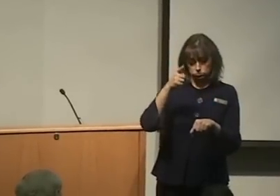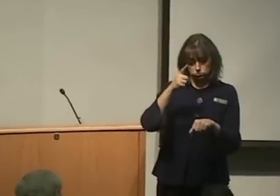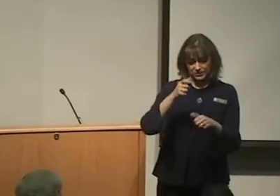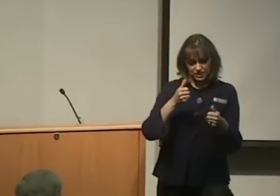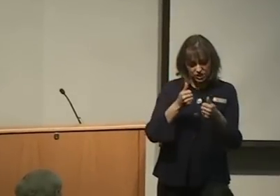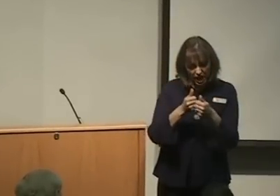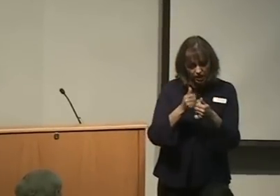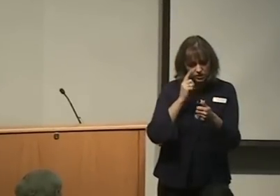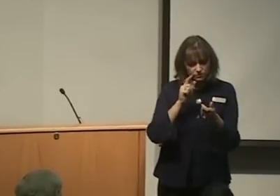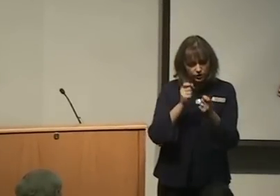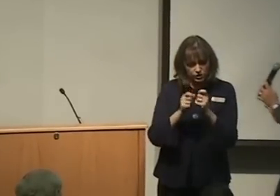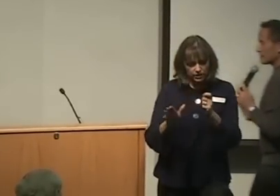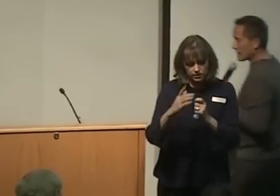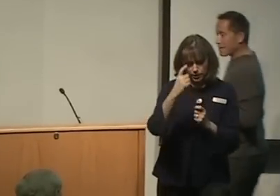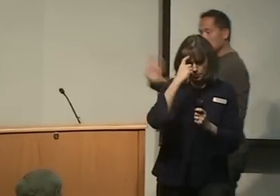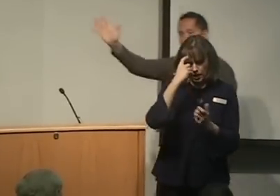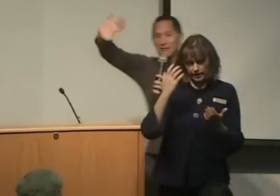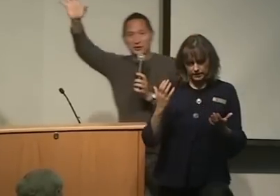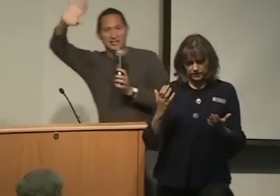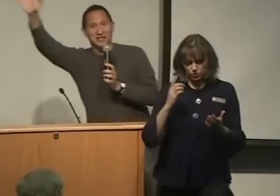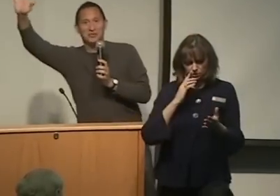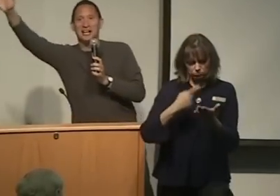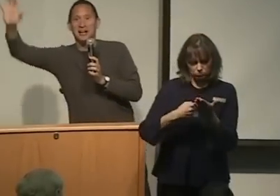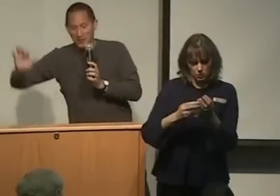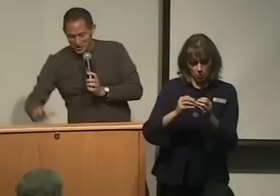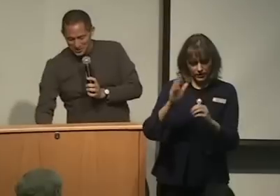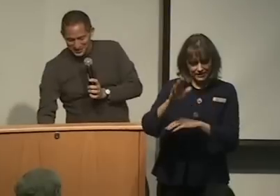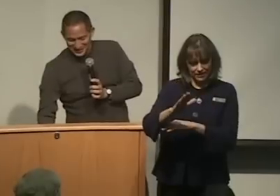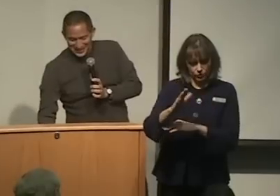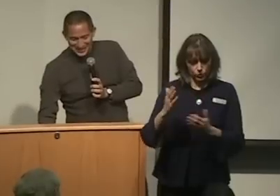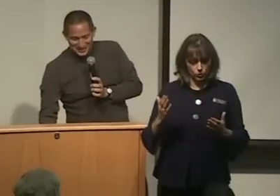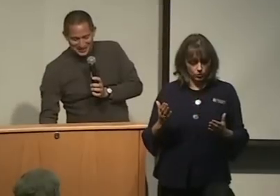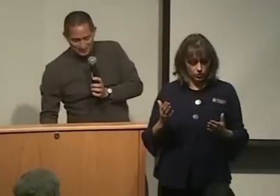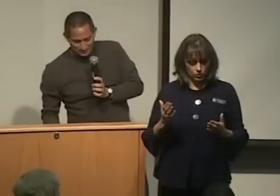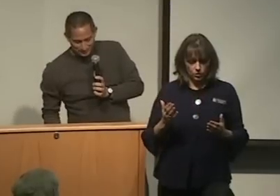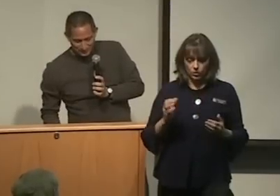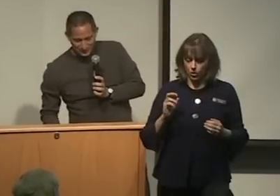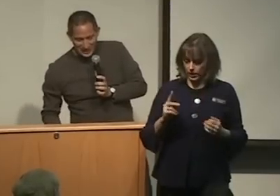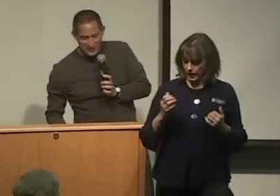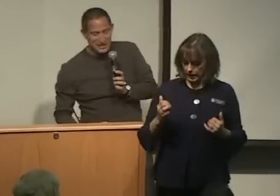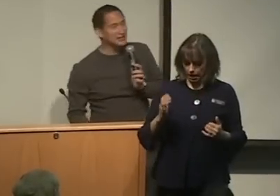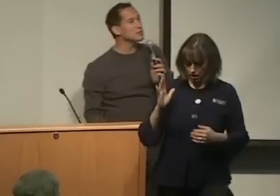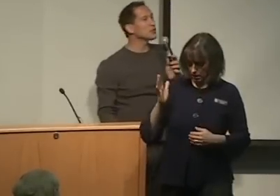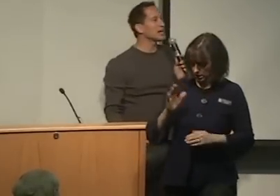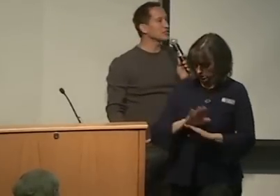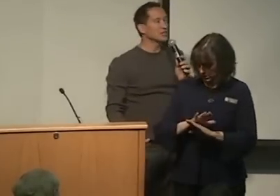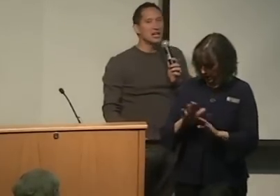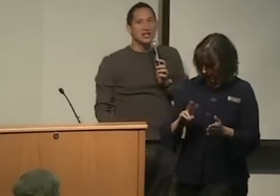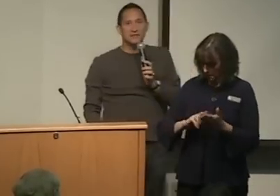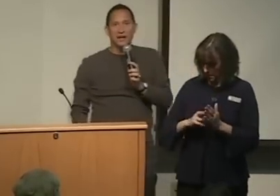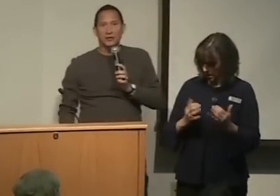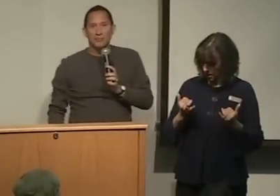Now that you have all this extra time what do you do in class? And then you need communication to follow up to reinforce.